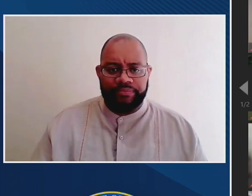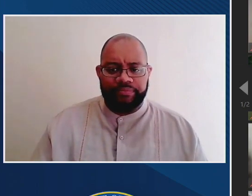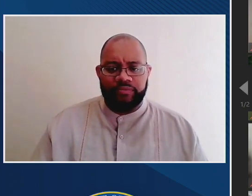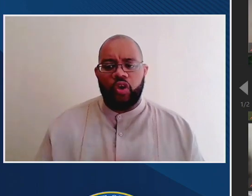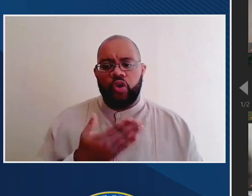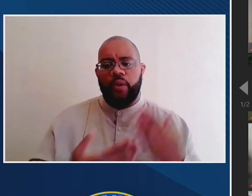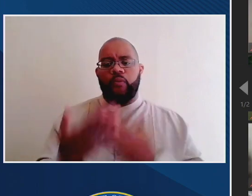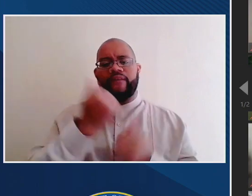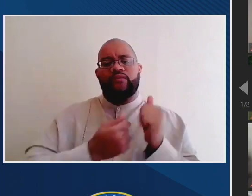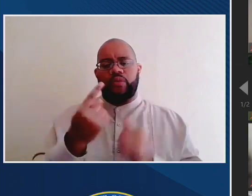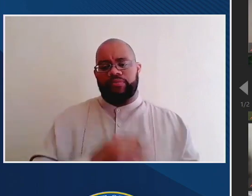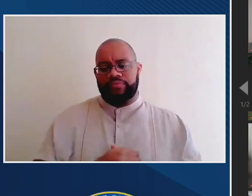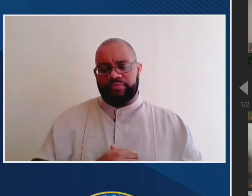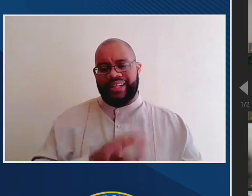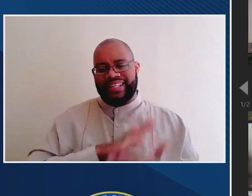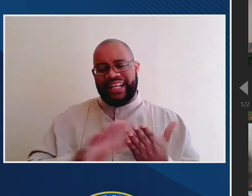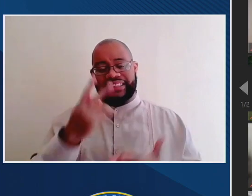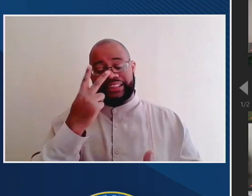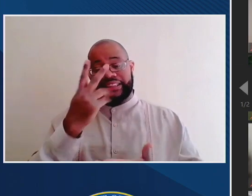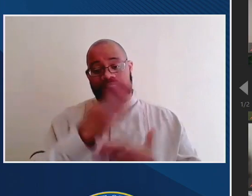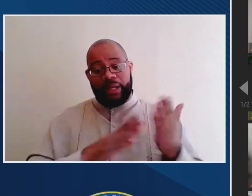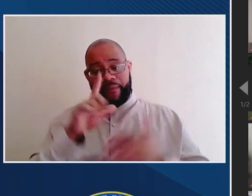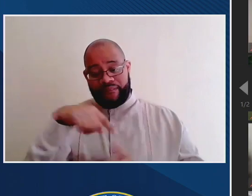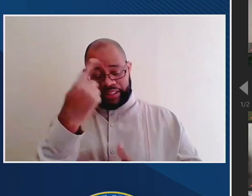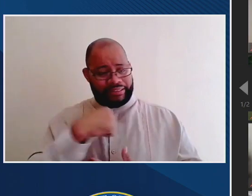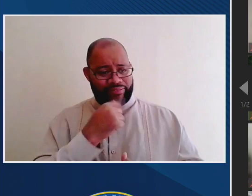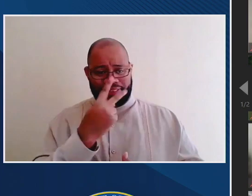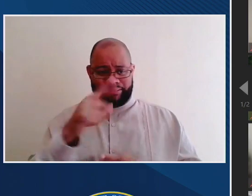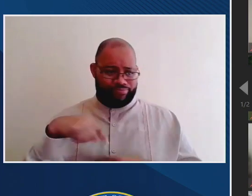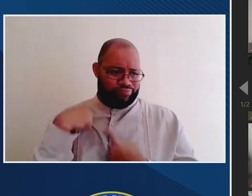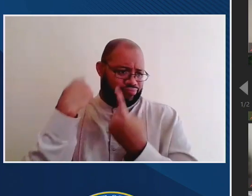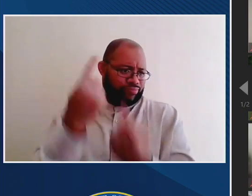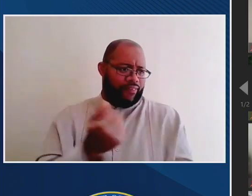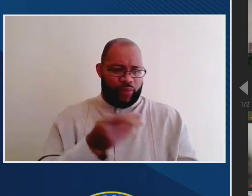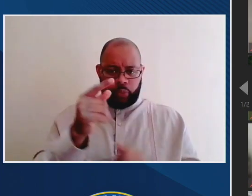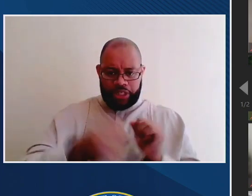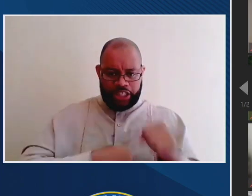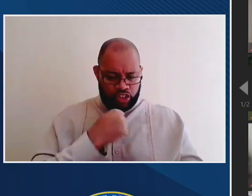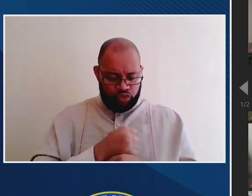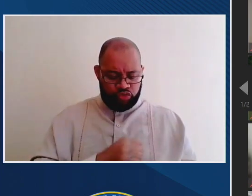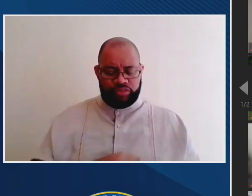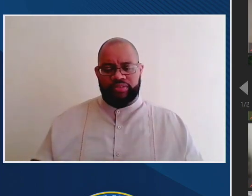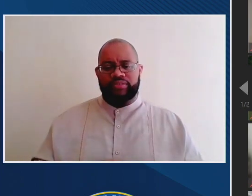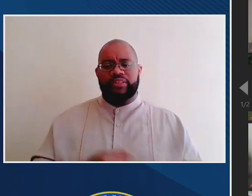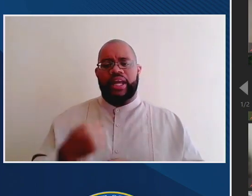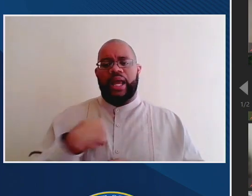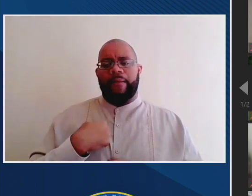Nice to see some faces I haven't seen in quite a few years. I am the senior attorney at the Legal Aid